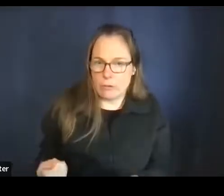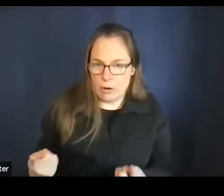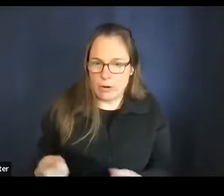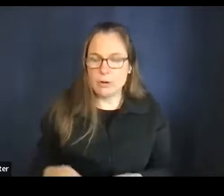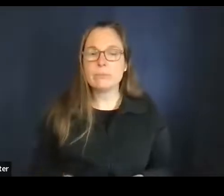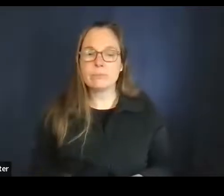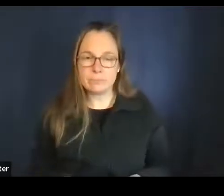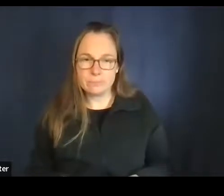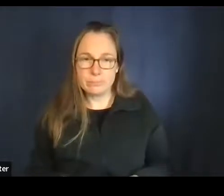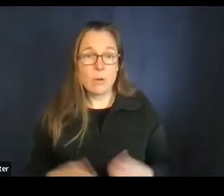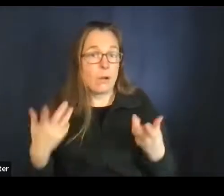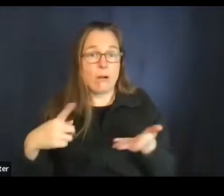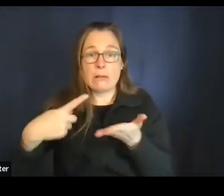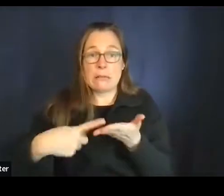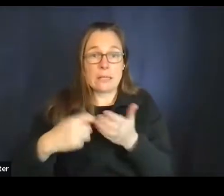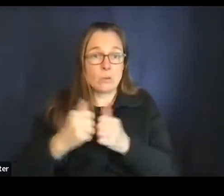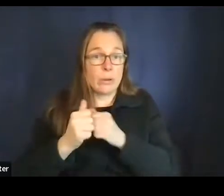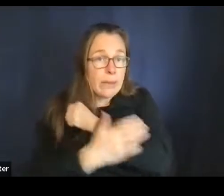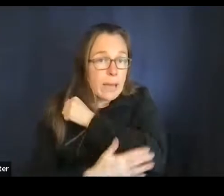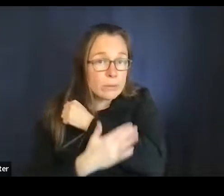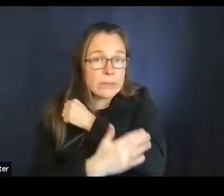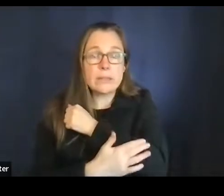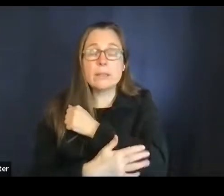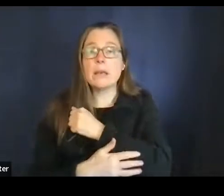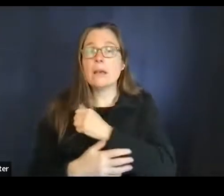with the county related to ranked choice voting so that we can be prepared